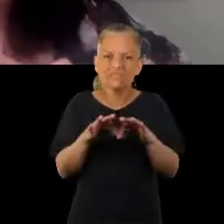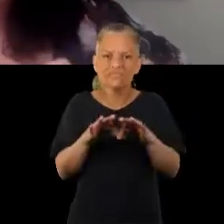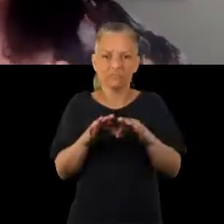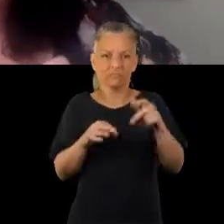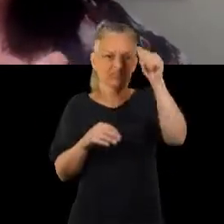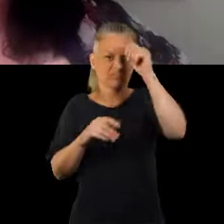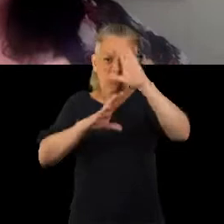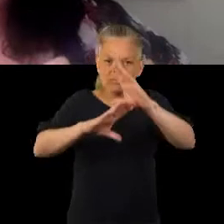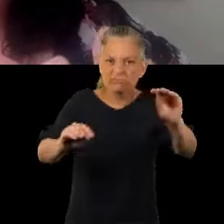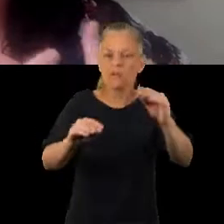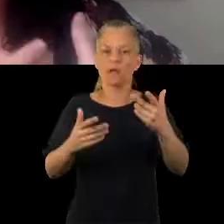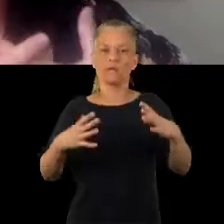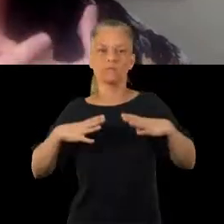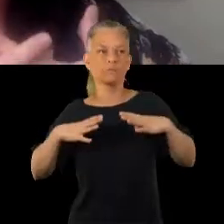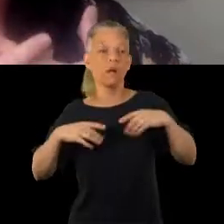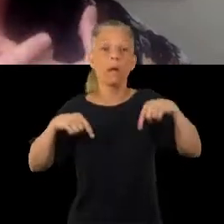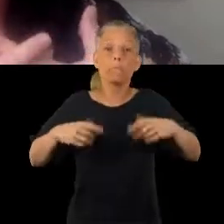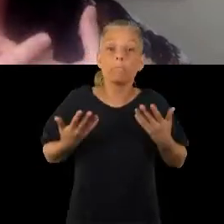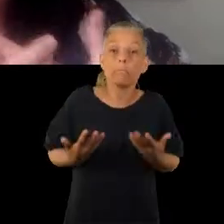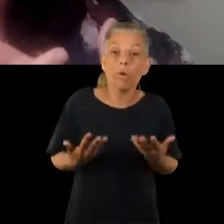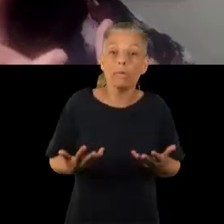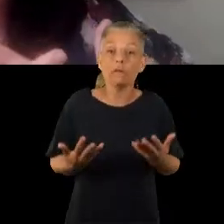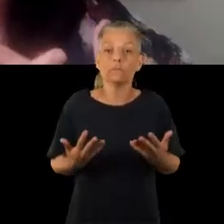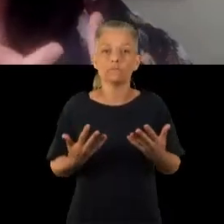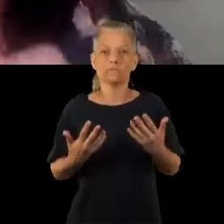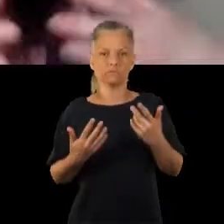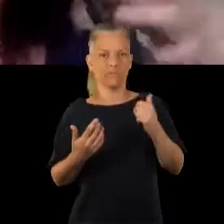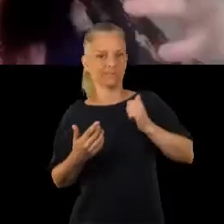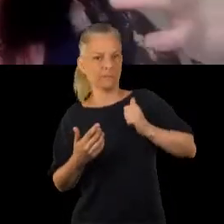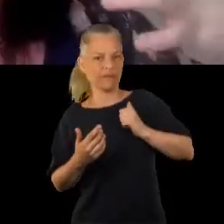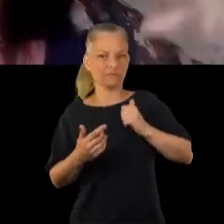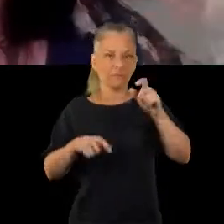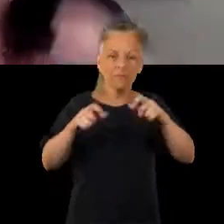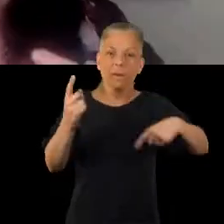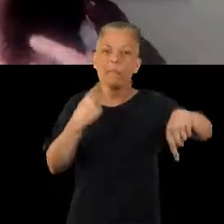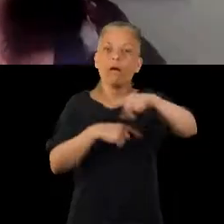good examples, for training, on how to bring your lived experience and that will help minimise the